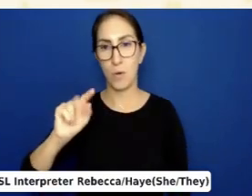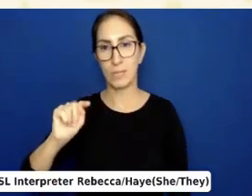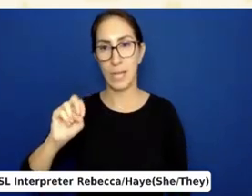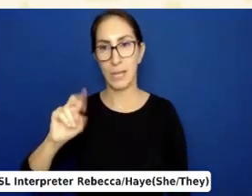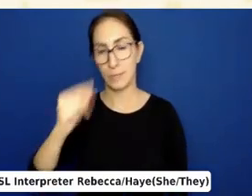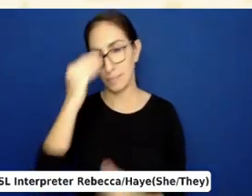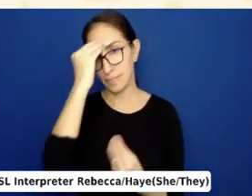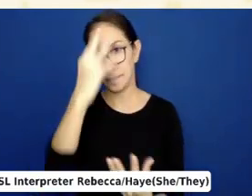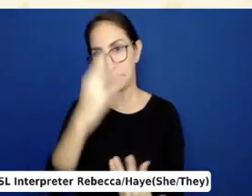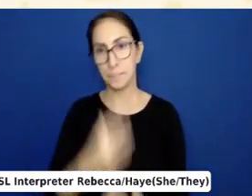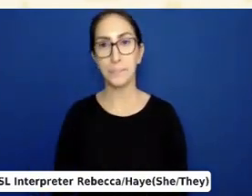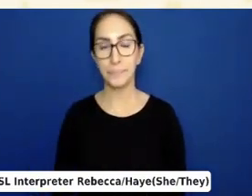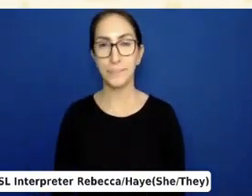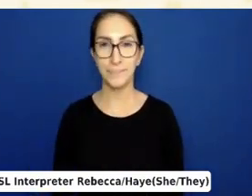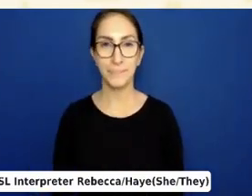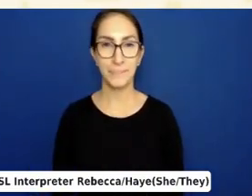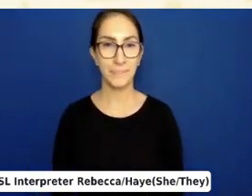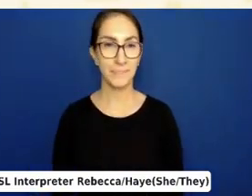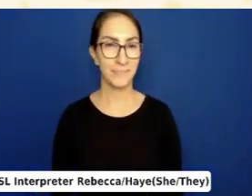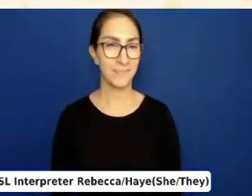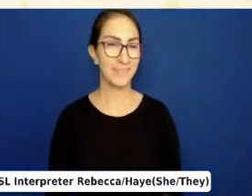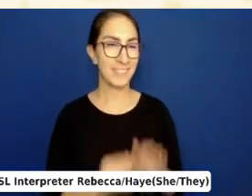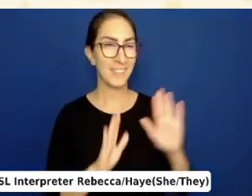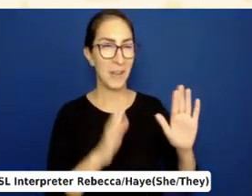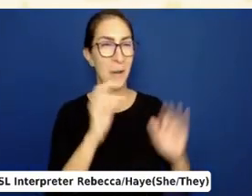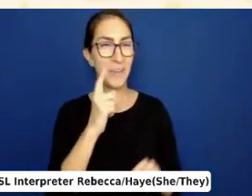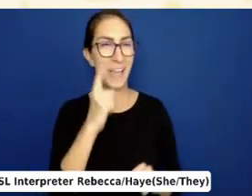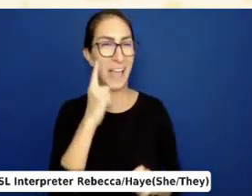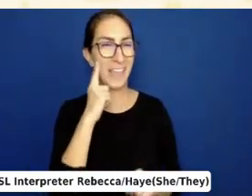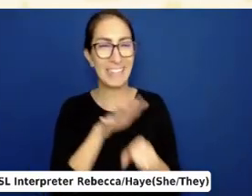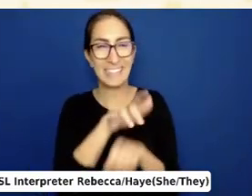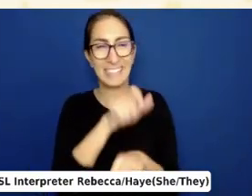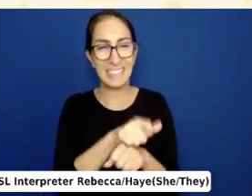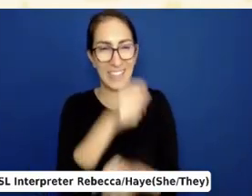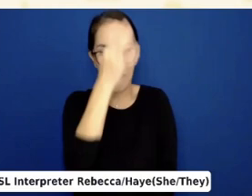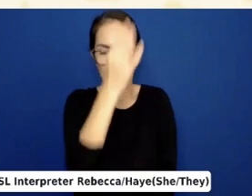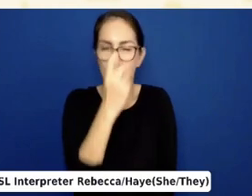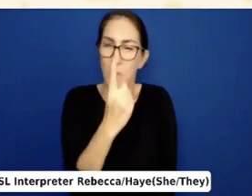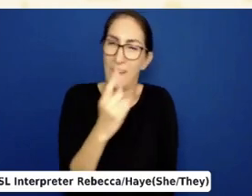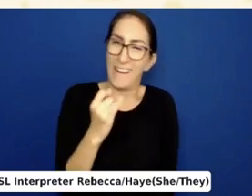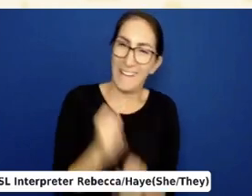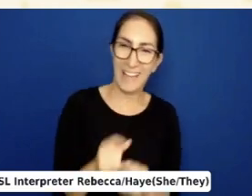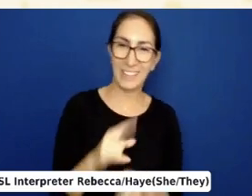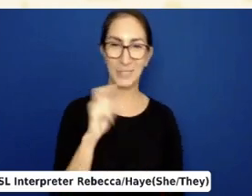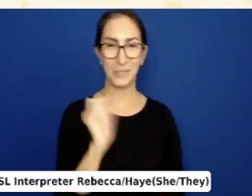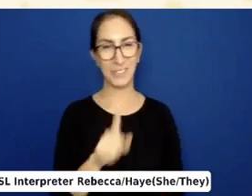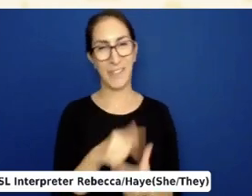Great. OK. I think we've got time for one last question, and then we'll wrap up.